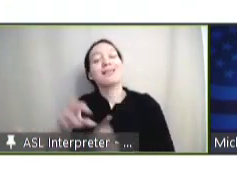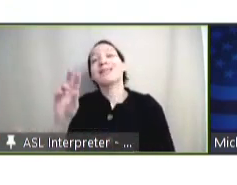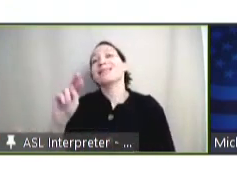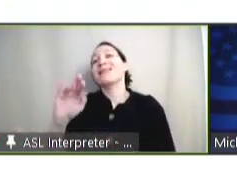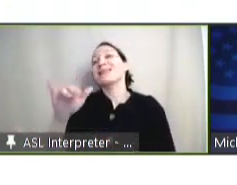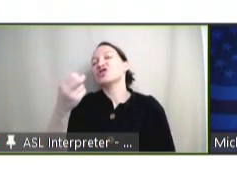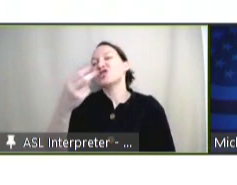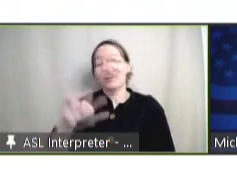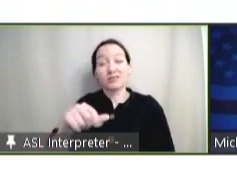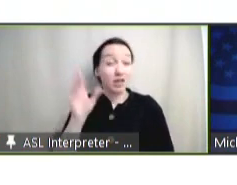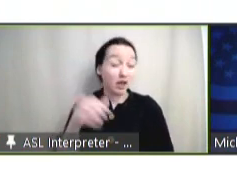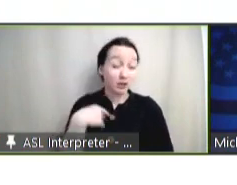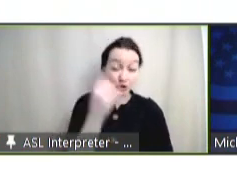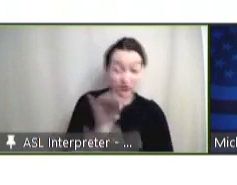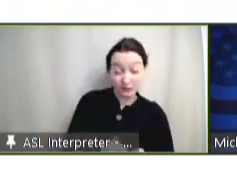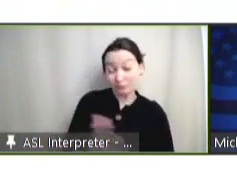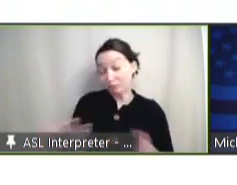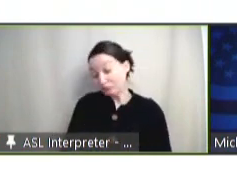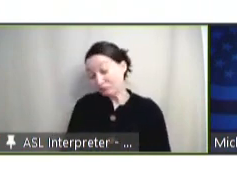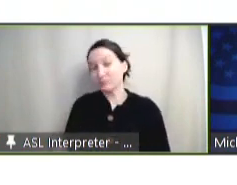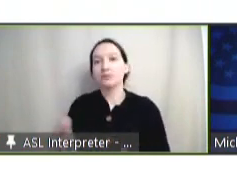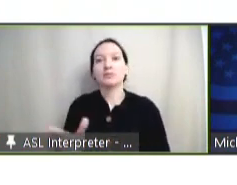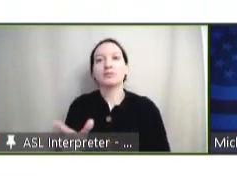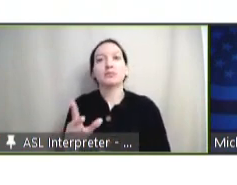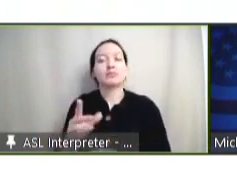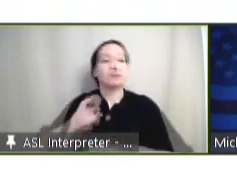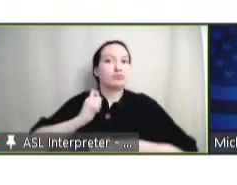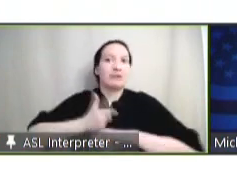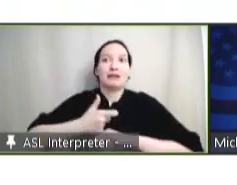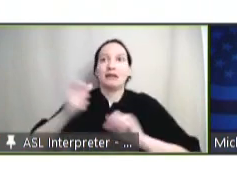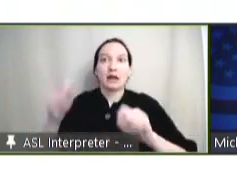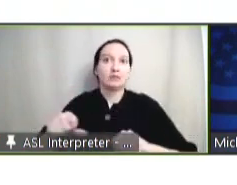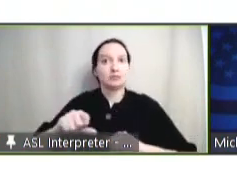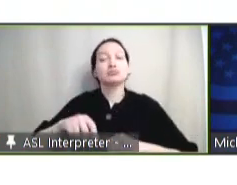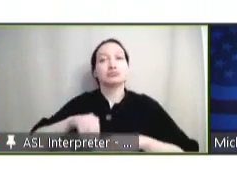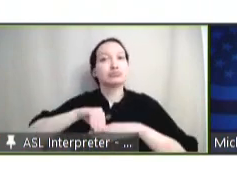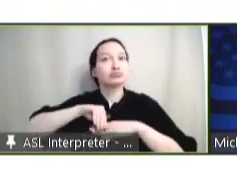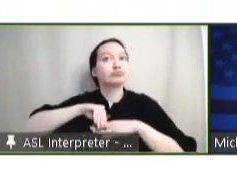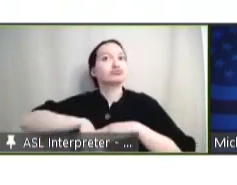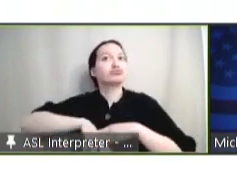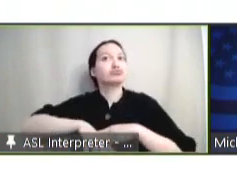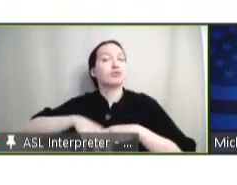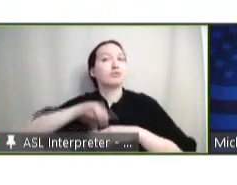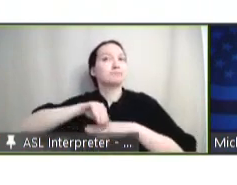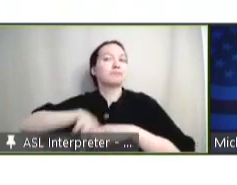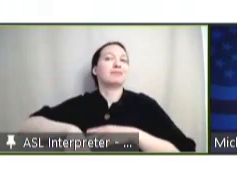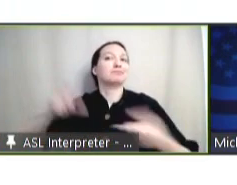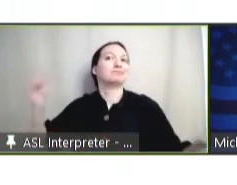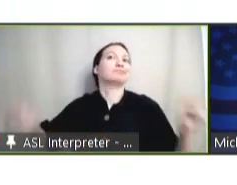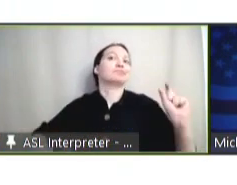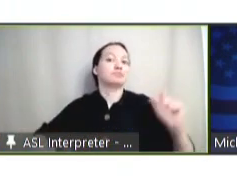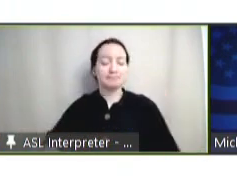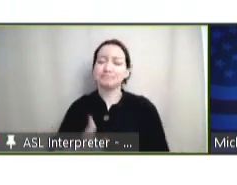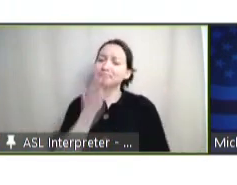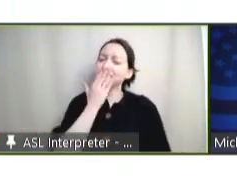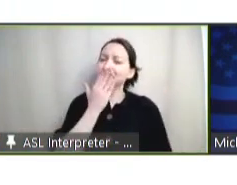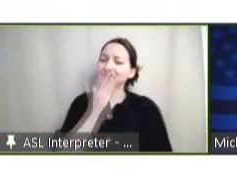needs to look like. And any amplification we can do there, it's going to be game-changing. Jeffrey Duchin: Thank you for supporting that.